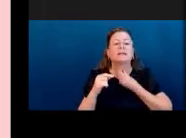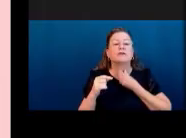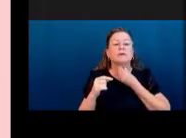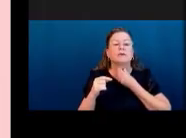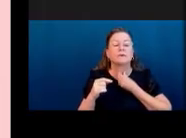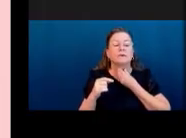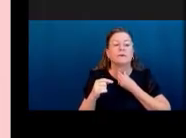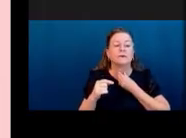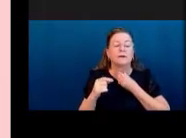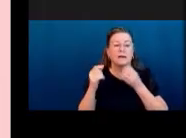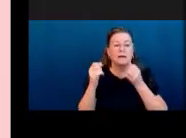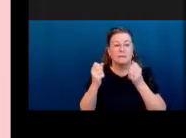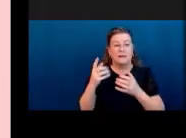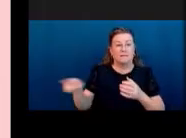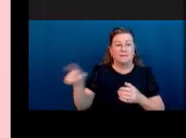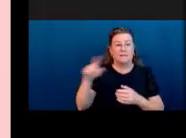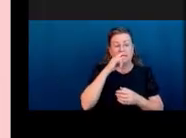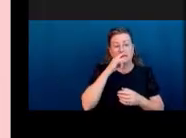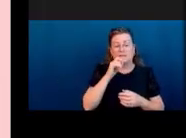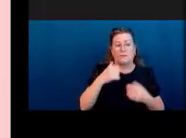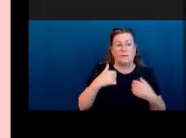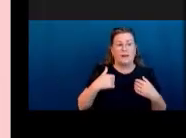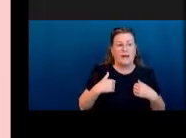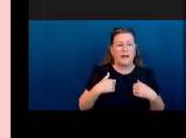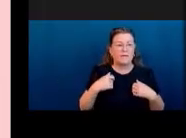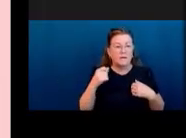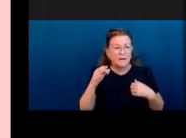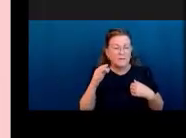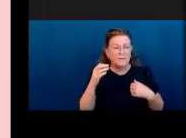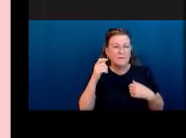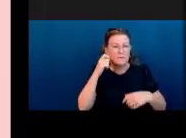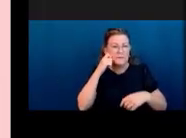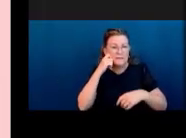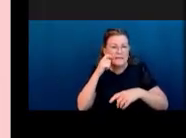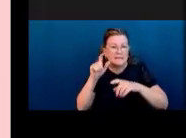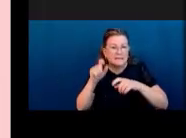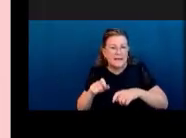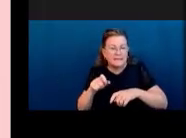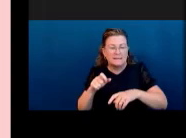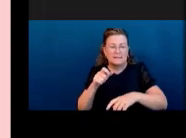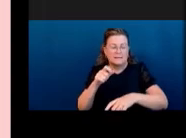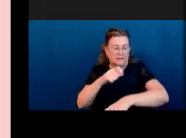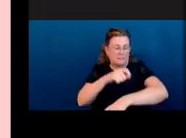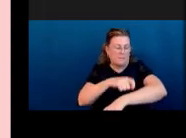kids don't have, if you do like a skin test, it doesn't come off